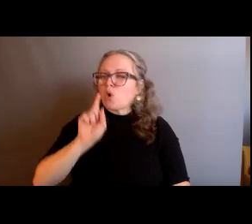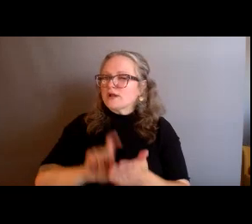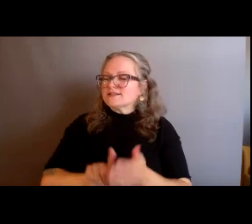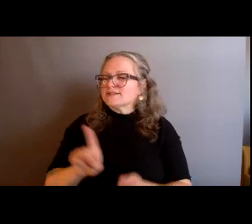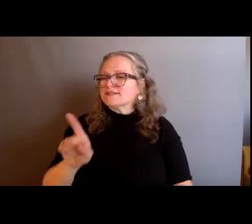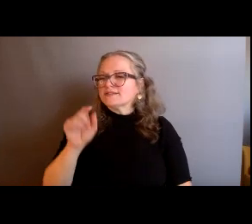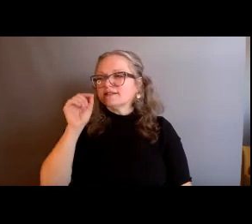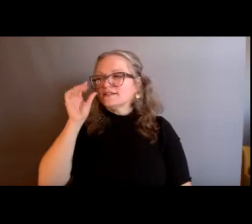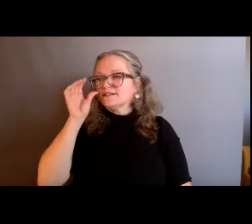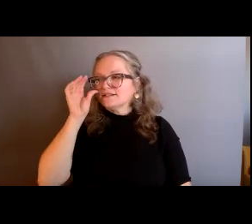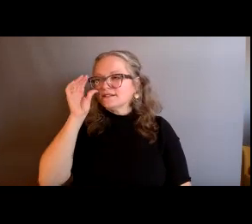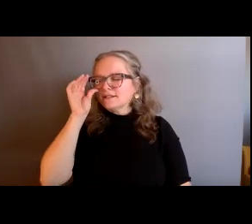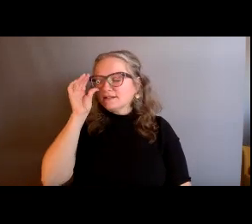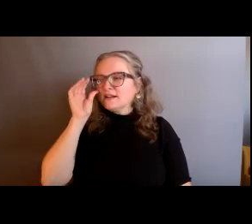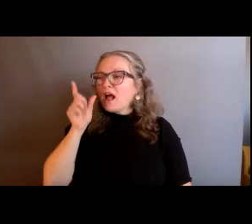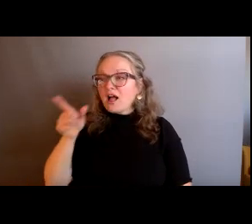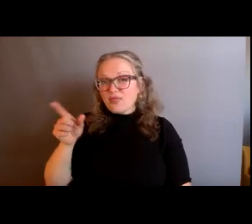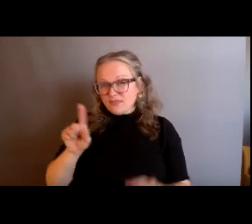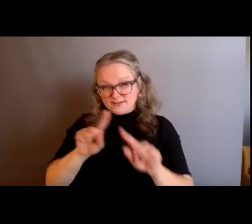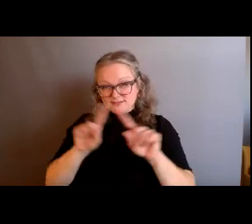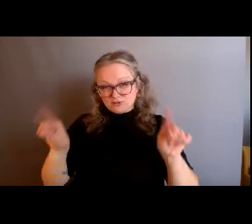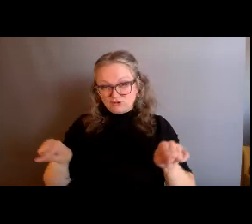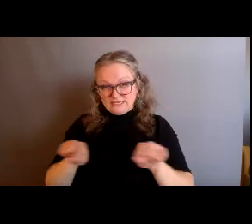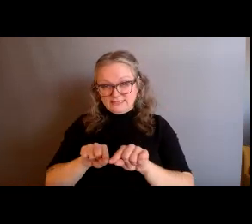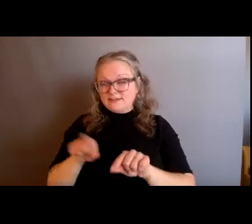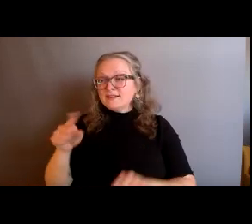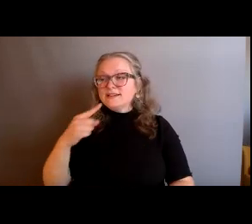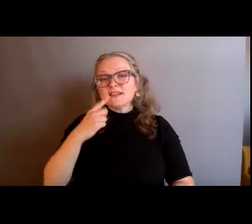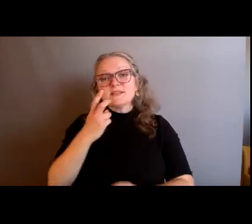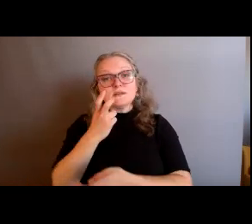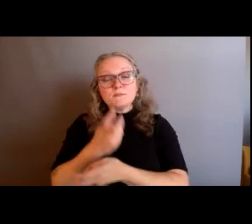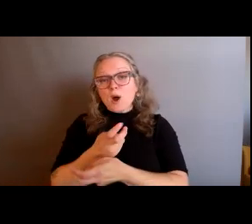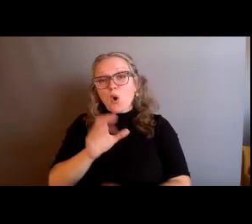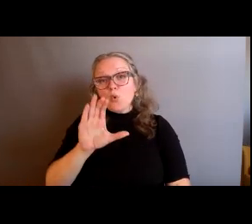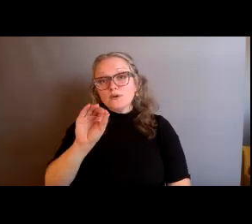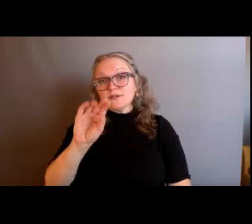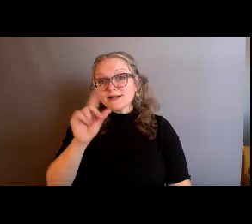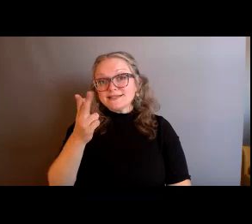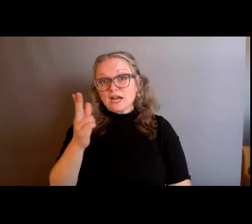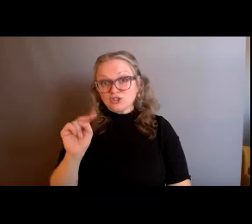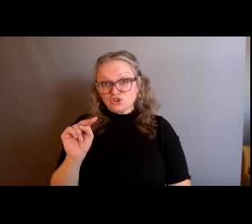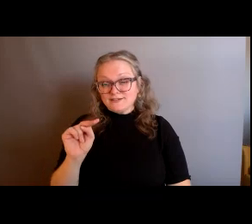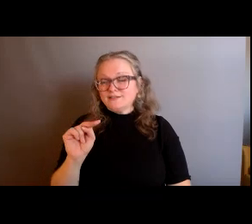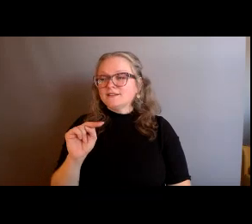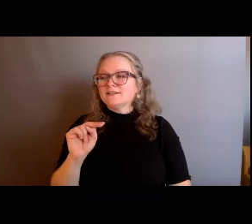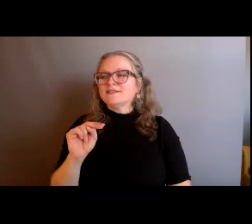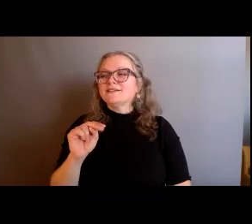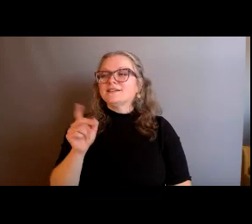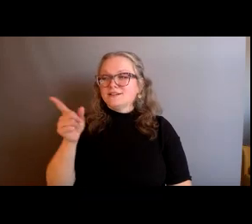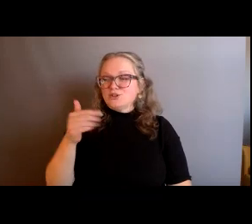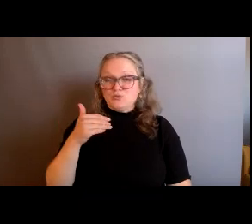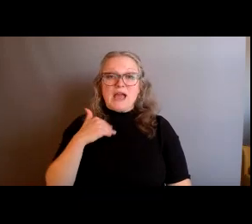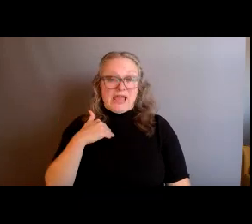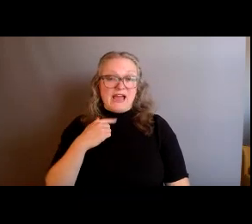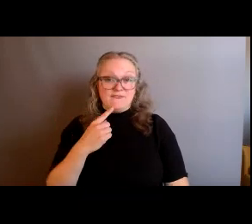On this screen here you see where it says bone conduction. Yes. Now you've got a red and a blue. Same thing again.